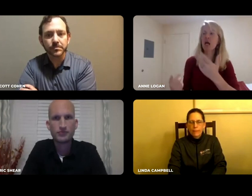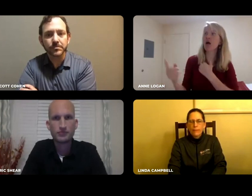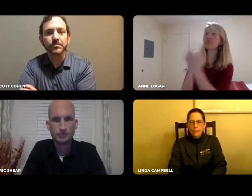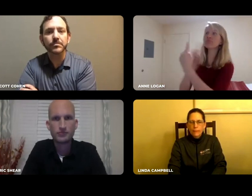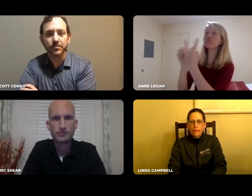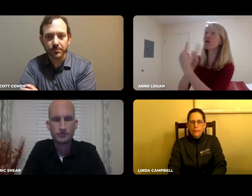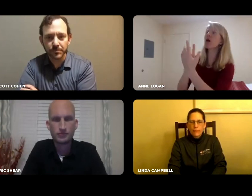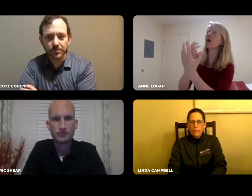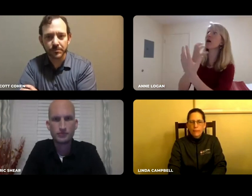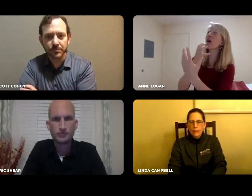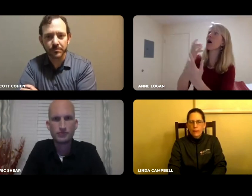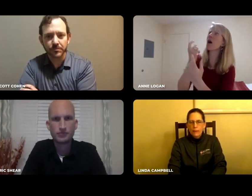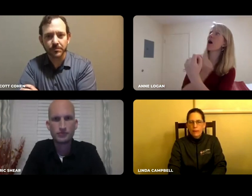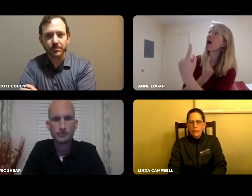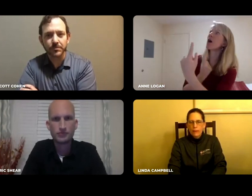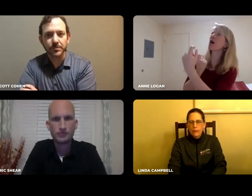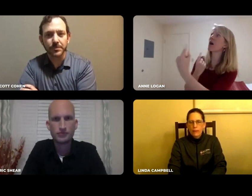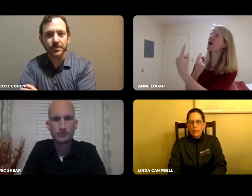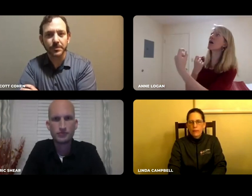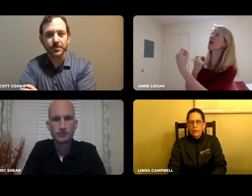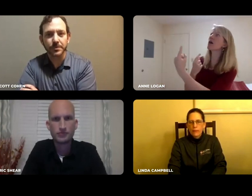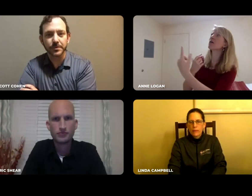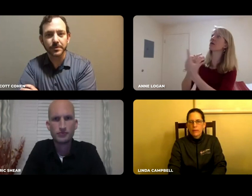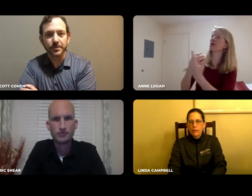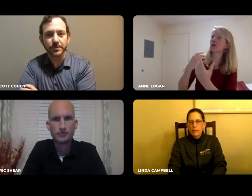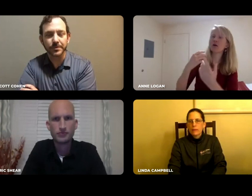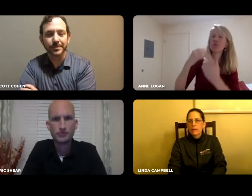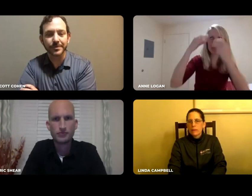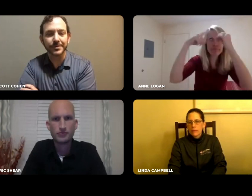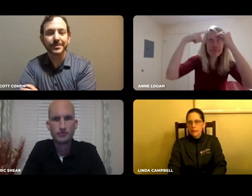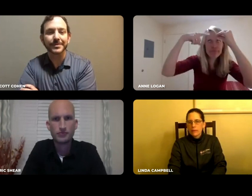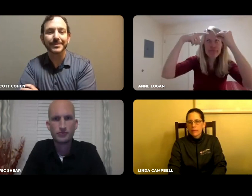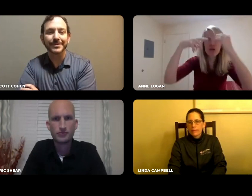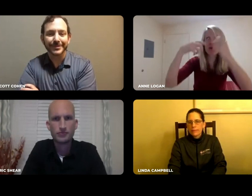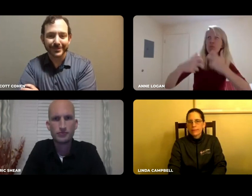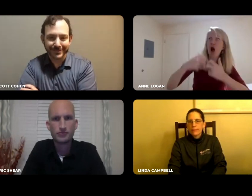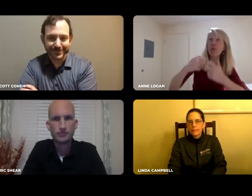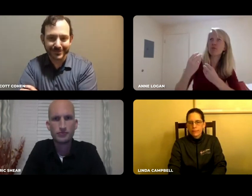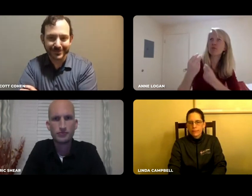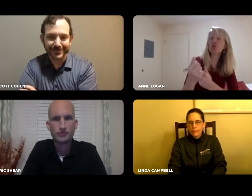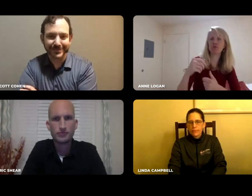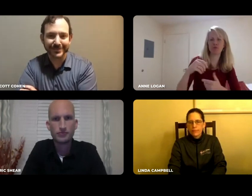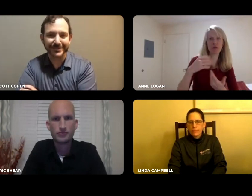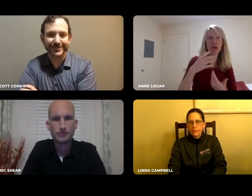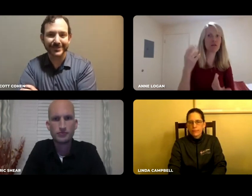meeting different people. It gets my mind going on how to solve this problem.